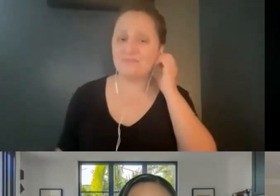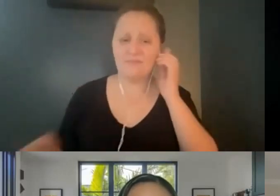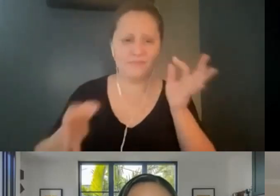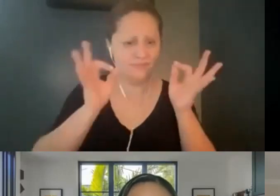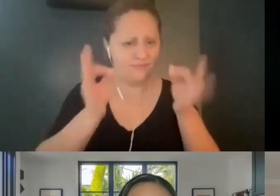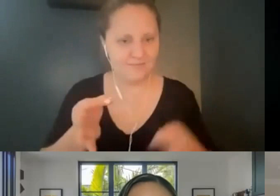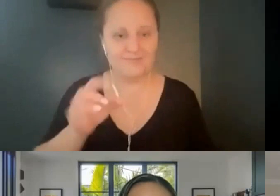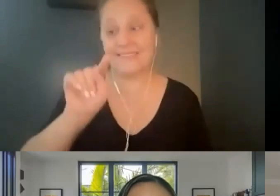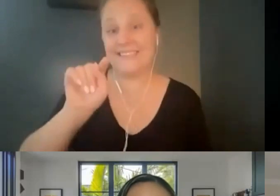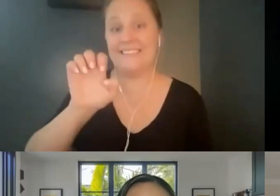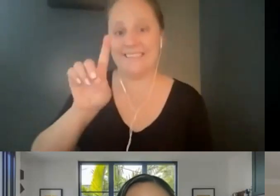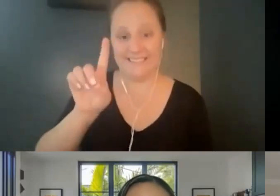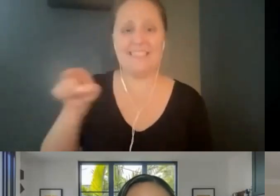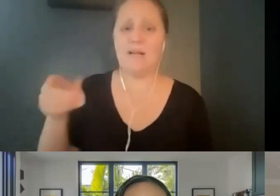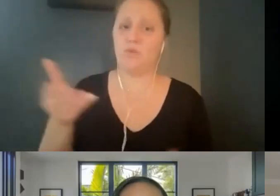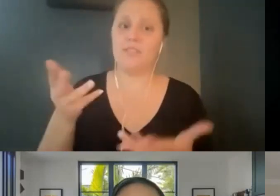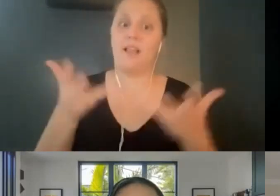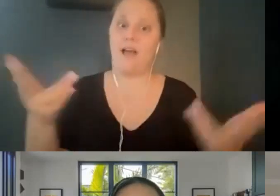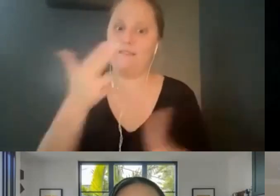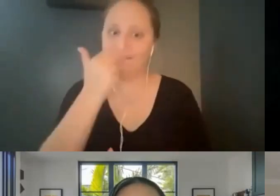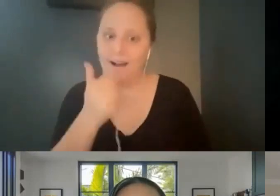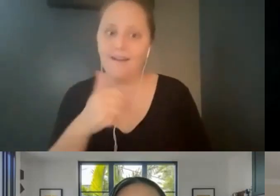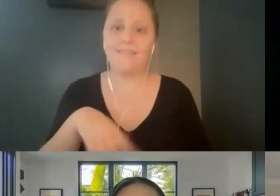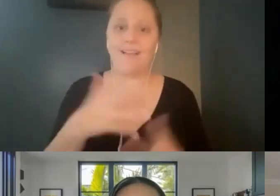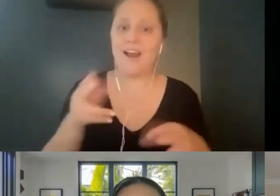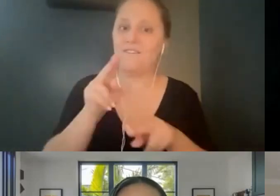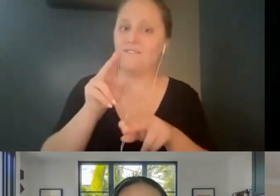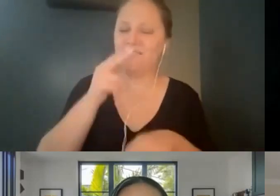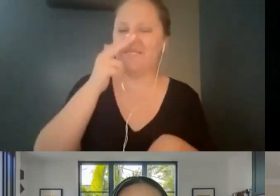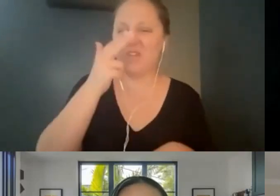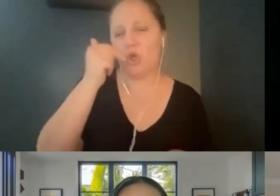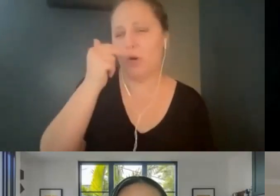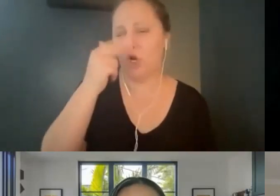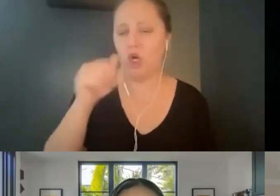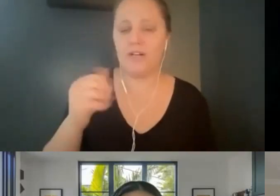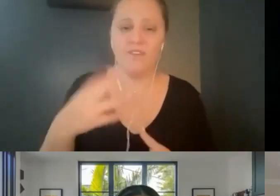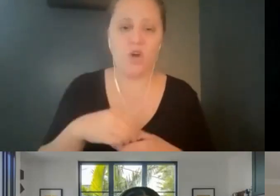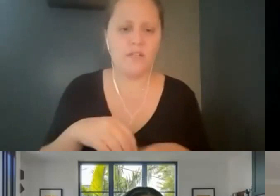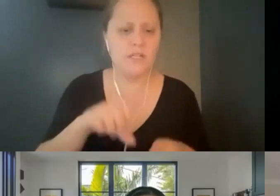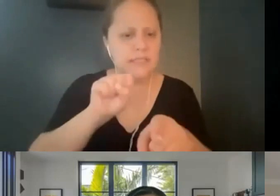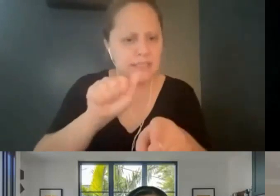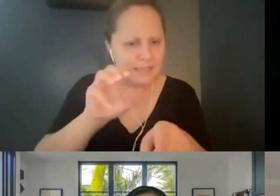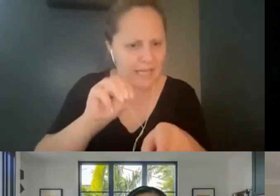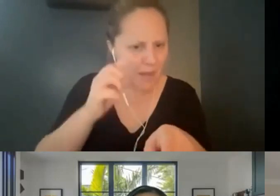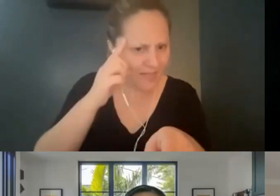Definitely brings a lot of humor and fun to the table. Sam, I feel think that you are unmuted so please share what's on your mind and